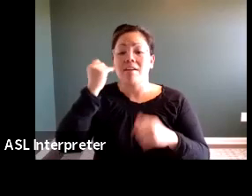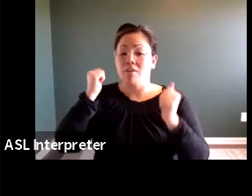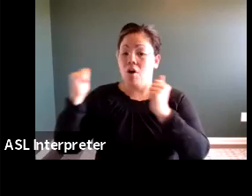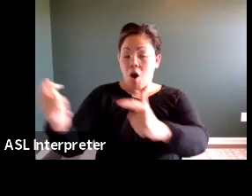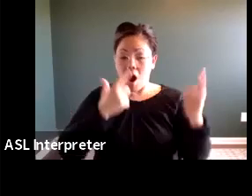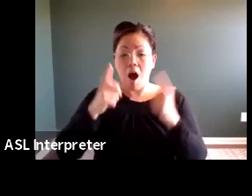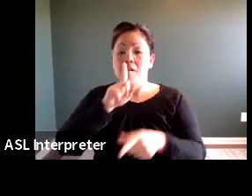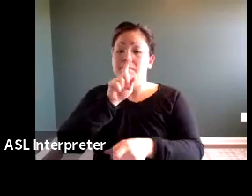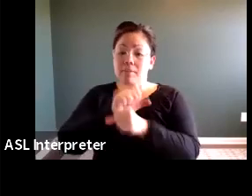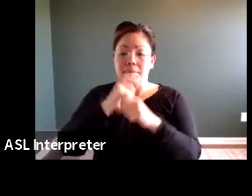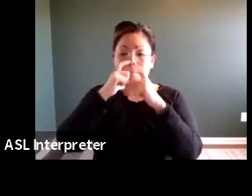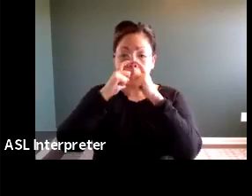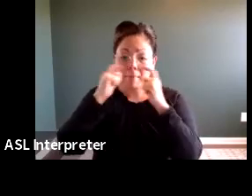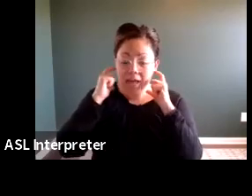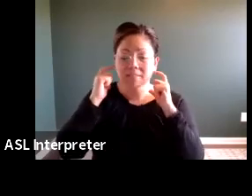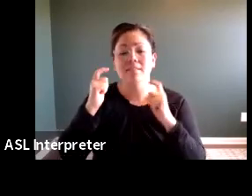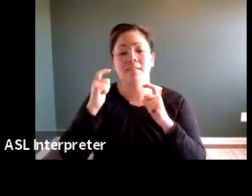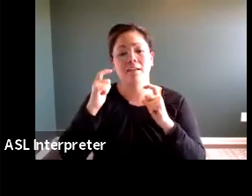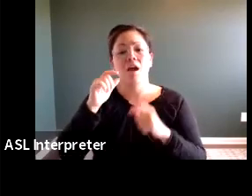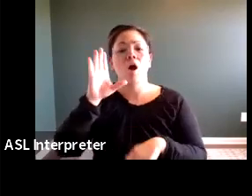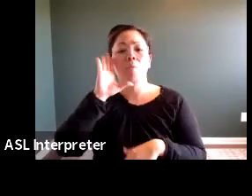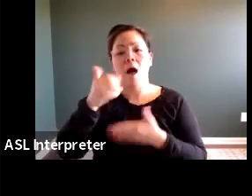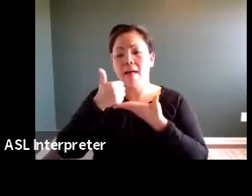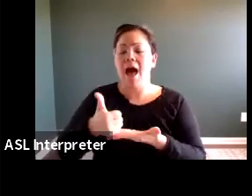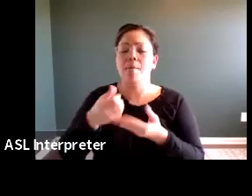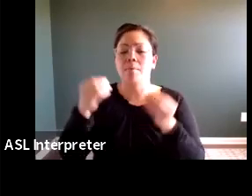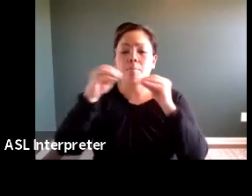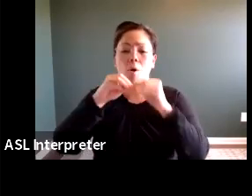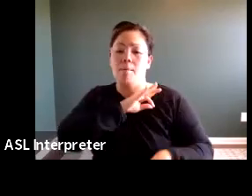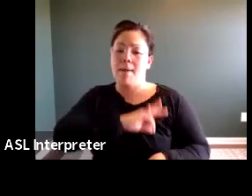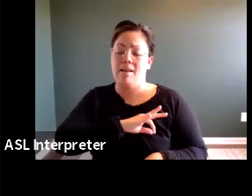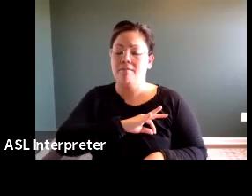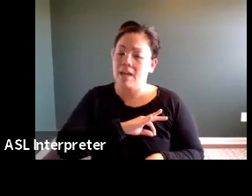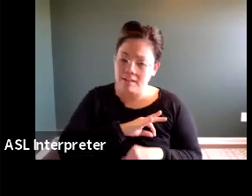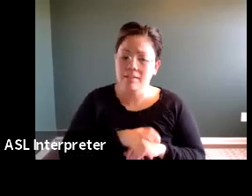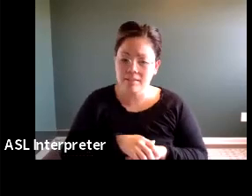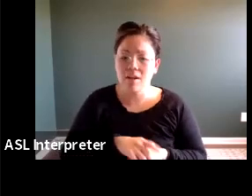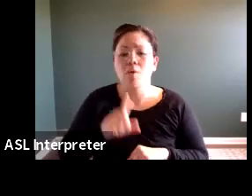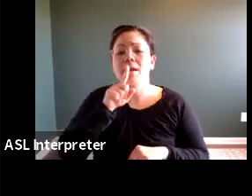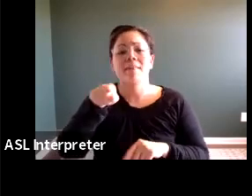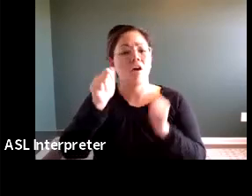and we all wear a mask, then it will have that much even greater benefit. And again, this is all from the CDC website,